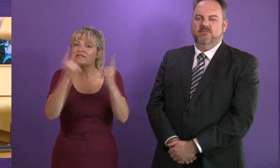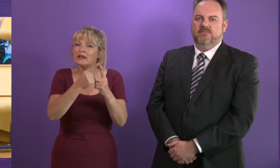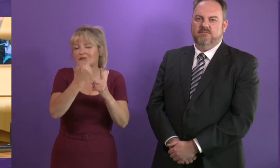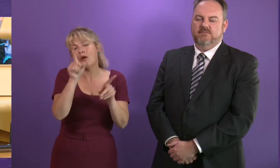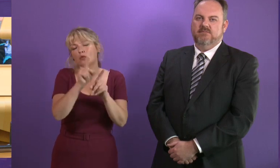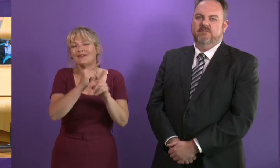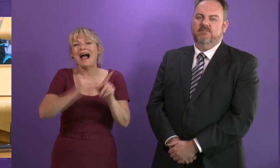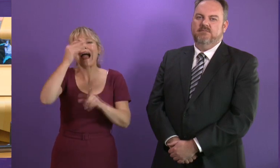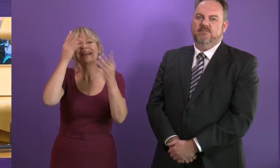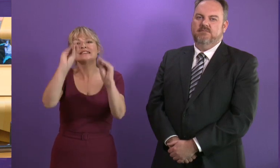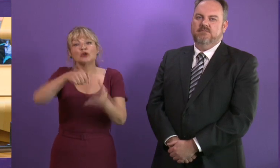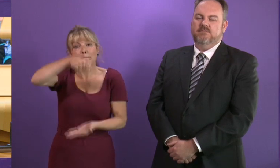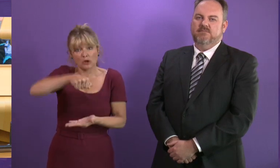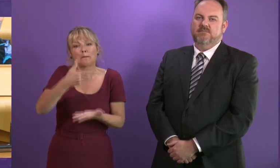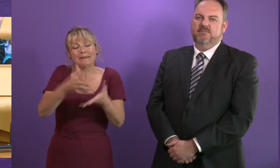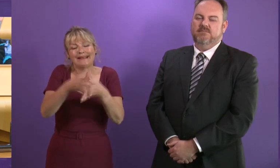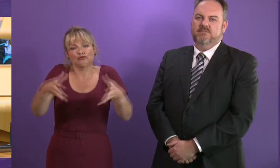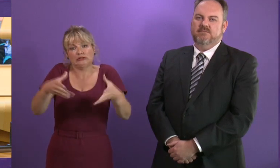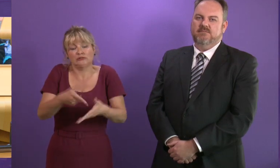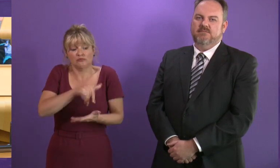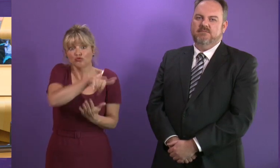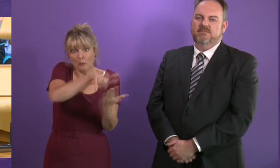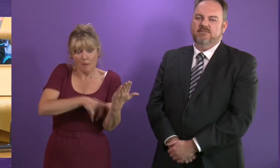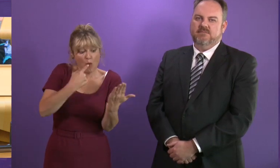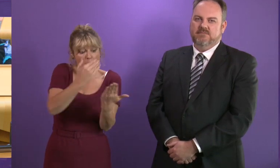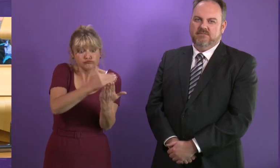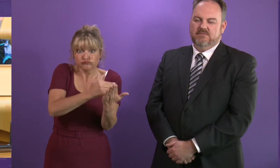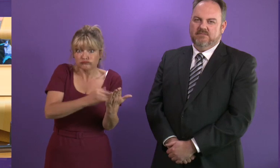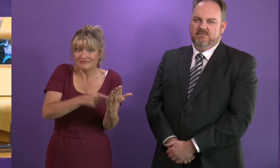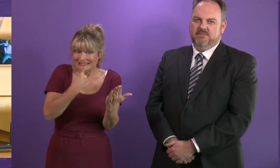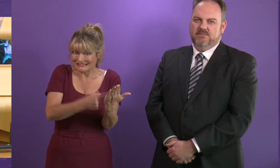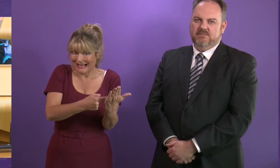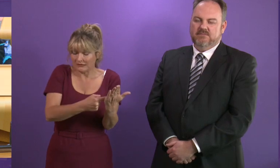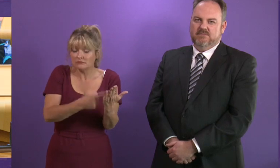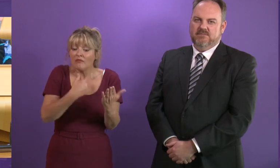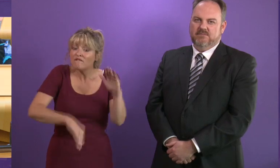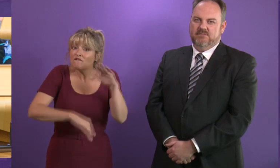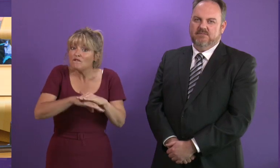increased. The report also sets out that the total income in the sector has increased over